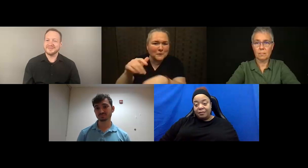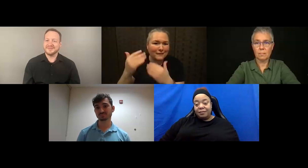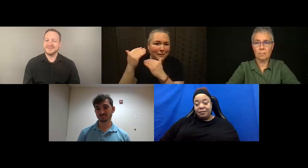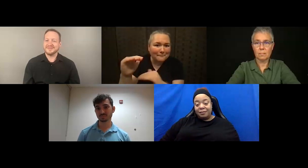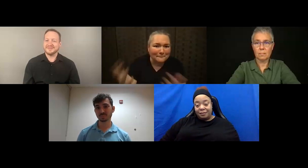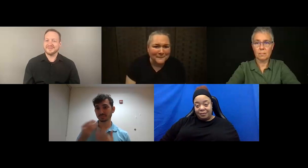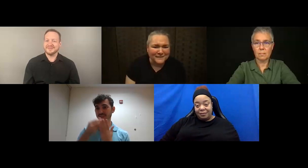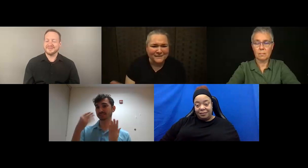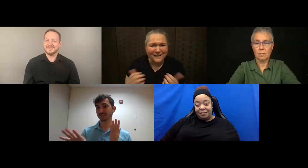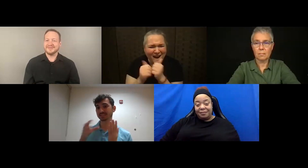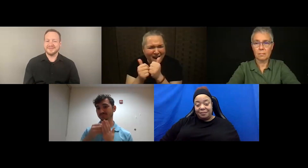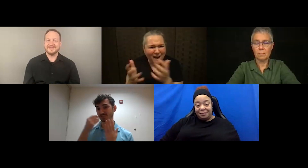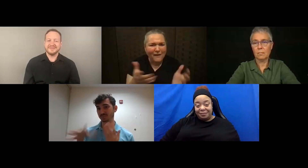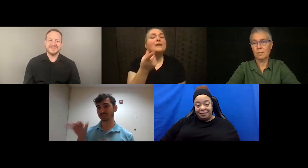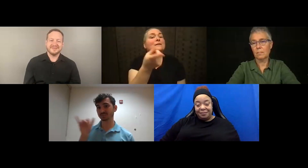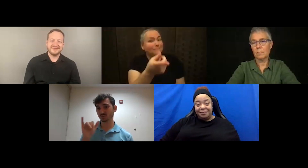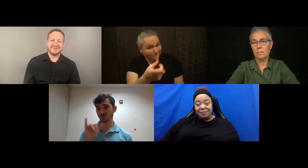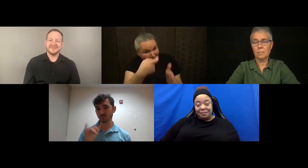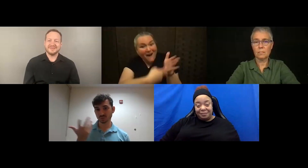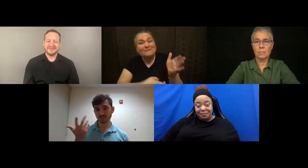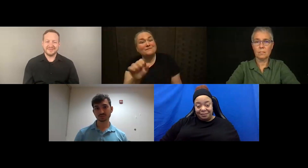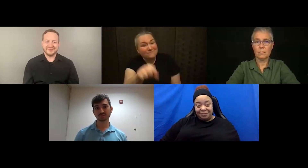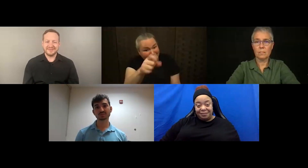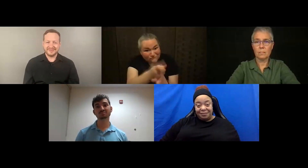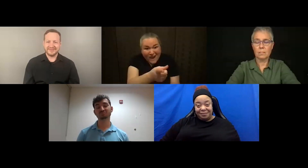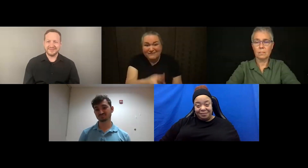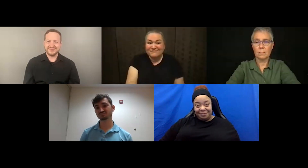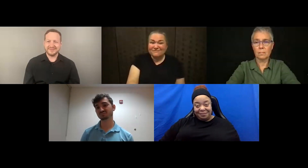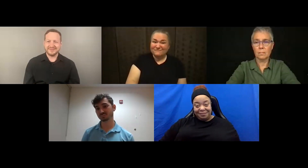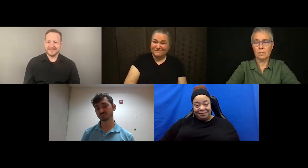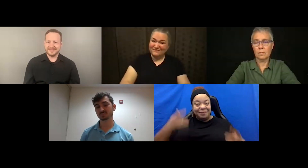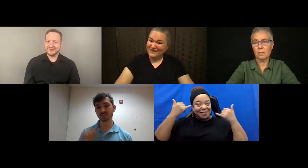places people live: rural areas with limited access. What does that look like? And cost, Yoel, yes